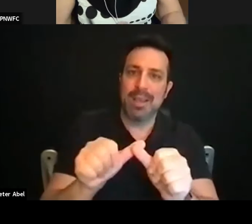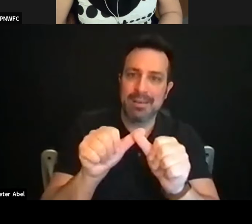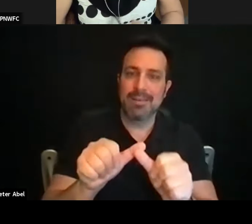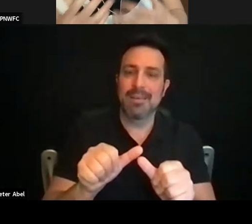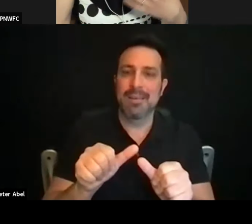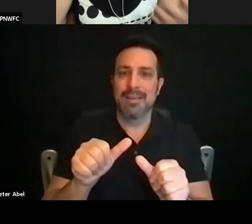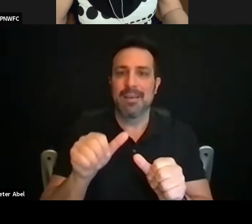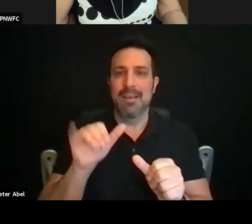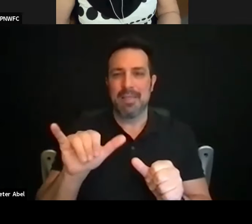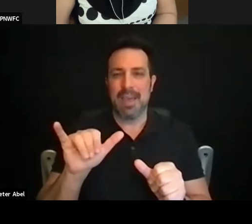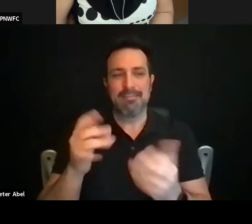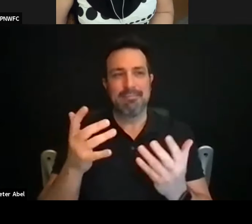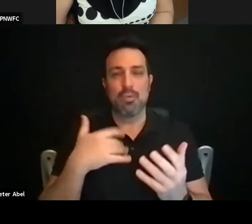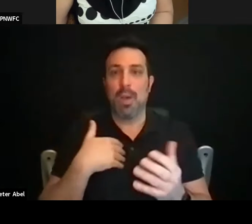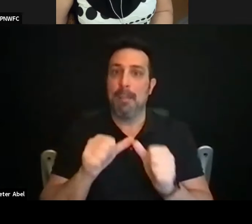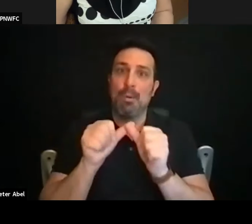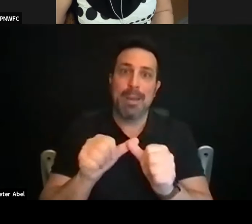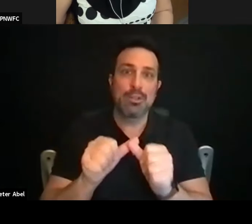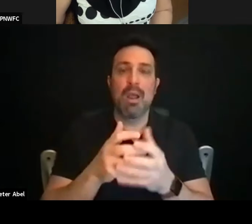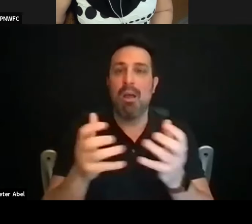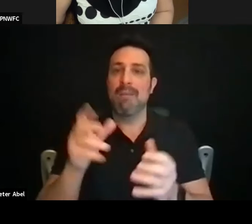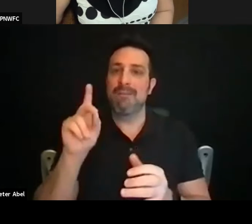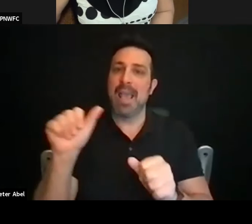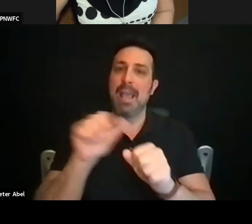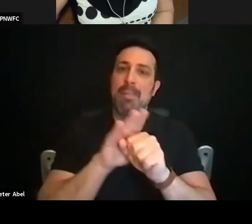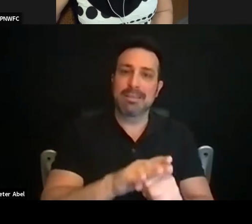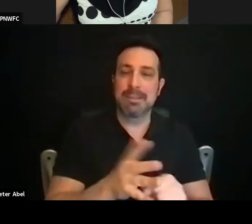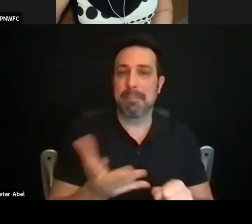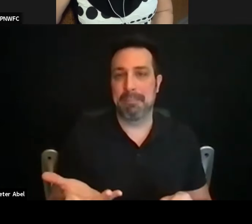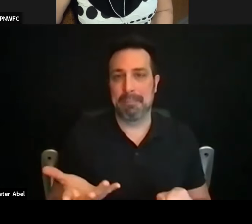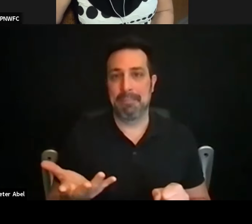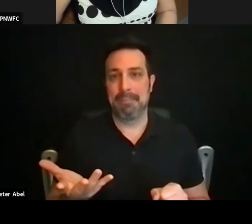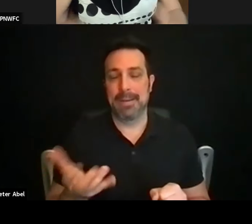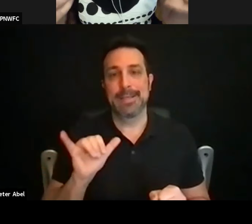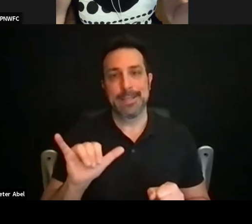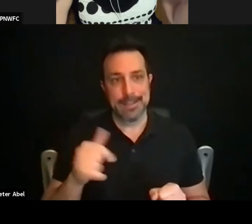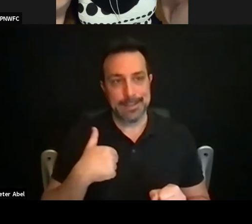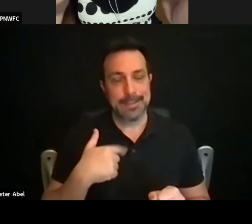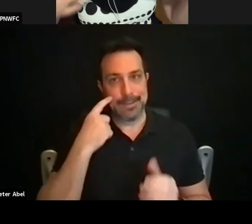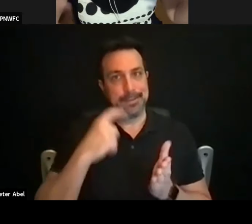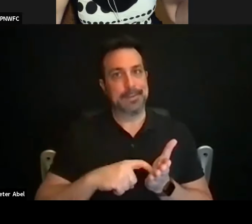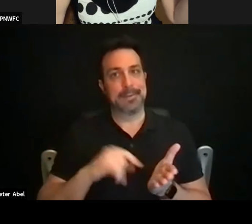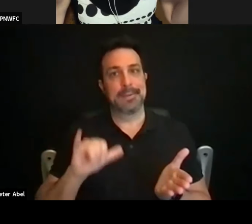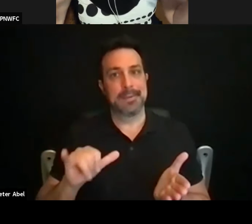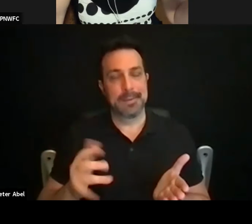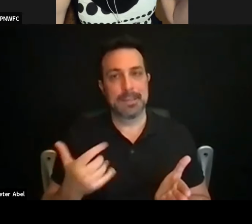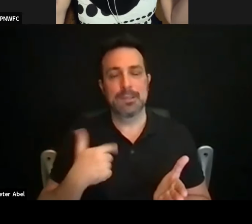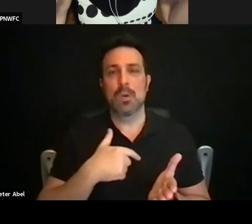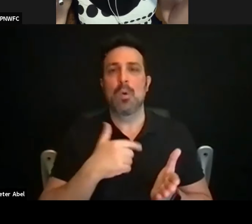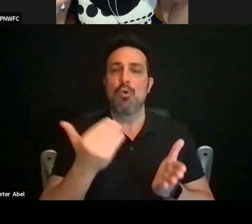need to label myself but we can say that the things that we do often